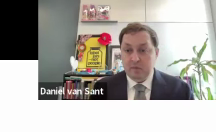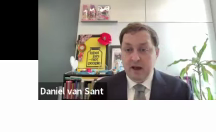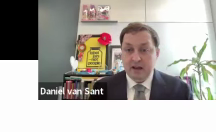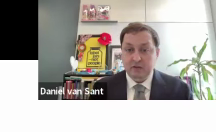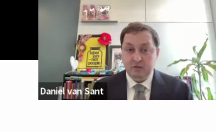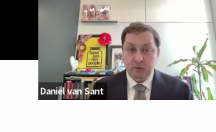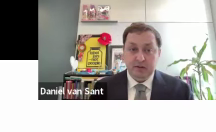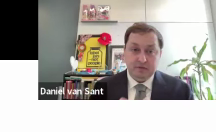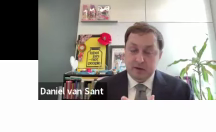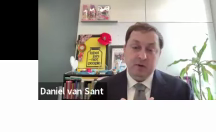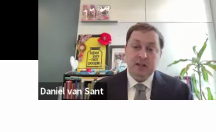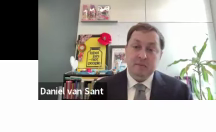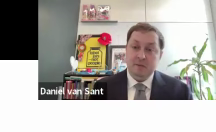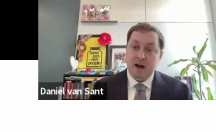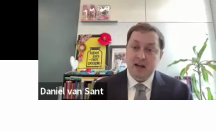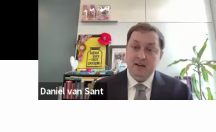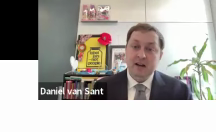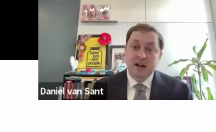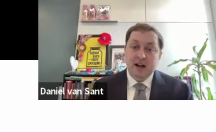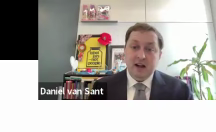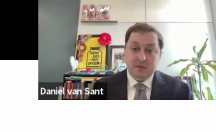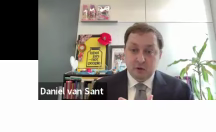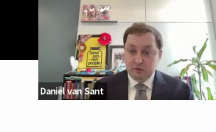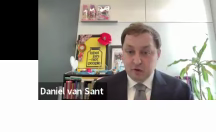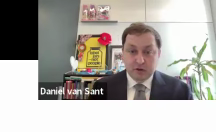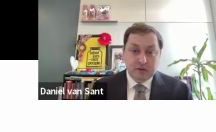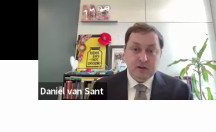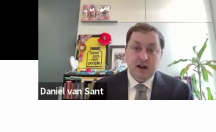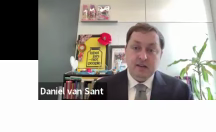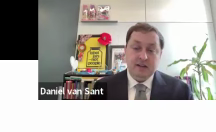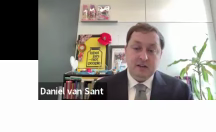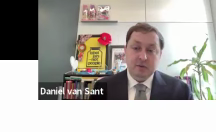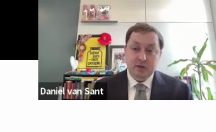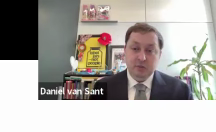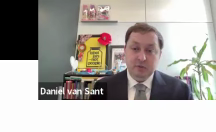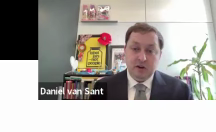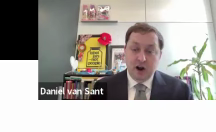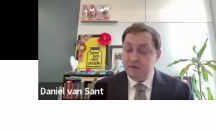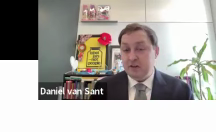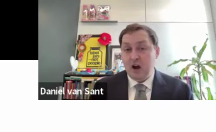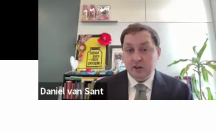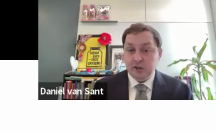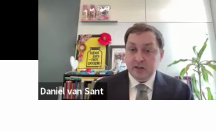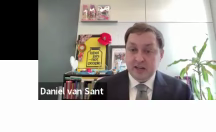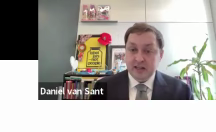that we want to pass forward for people to keep in mind. So first, that disability groups are often not included